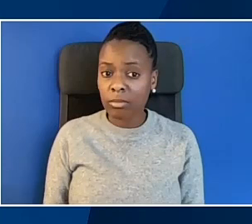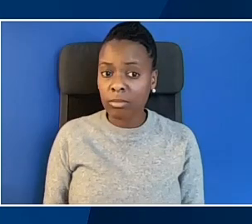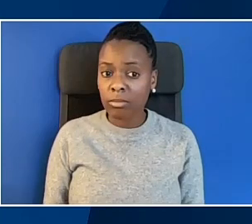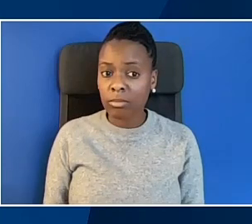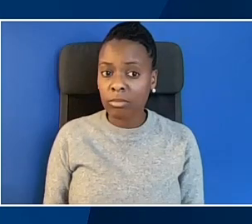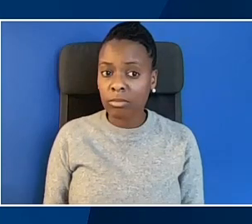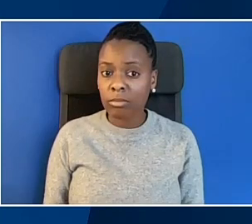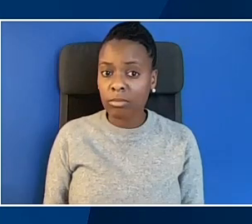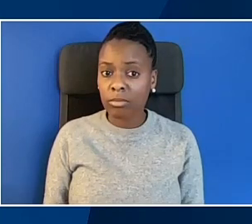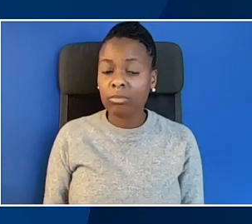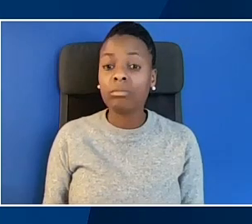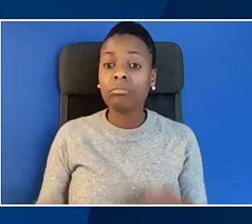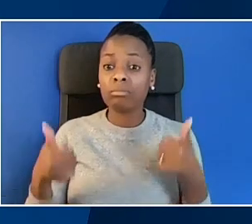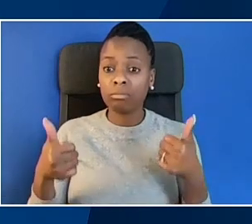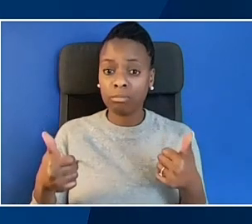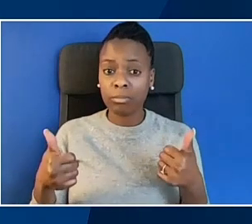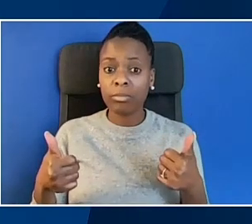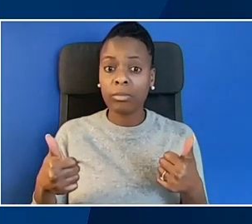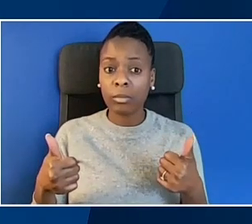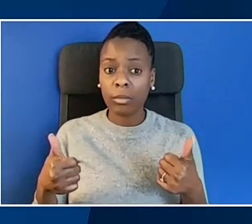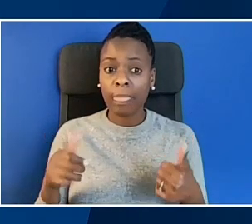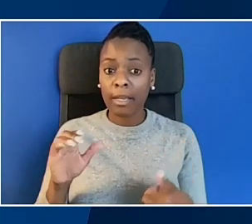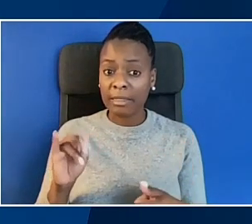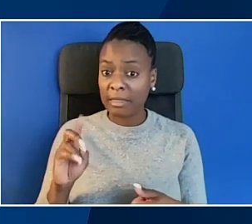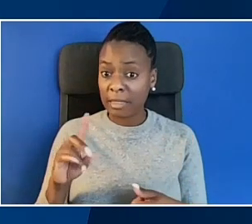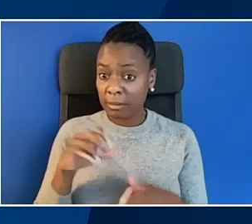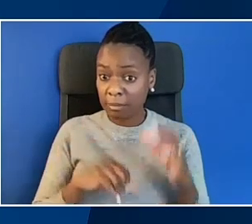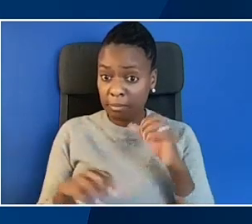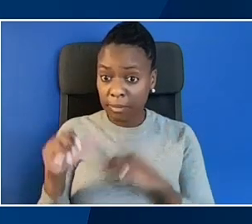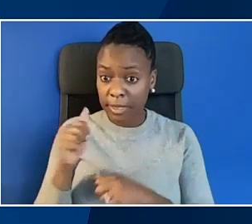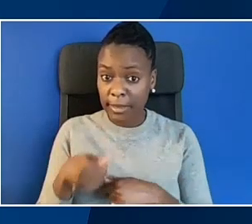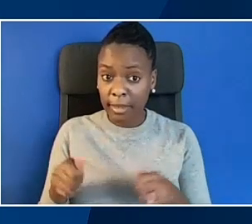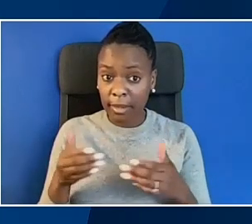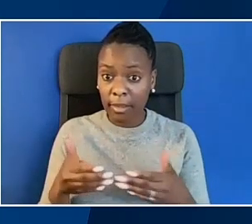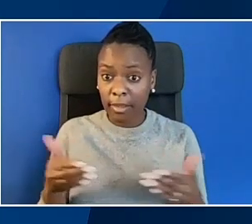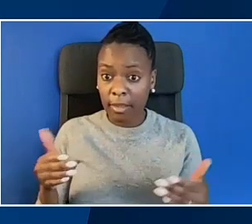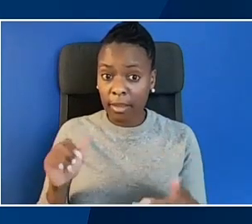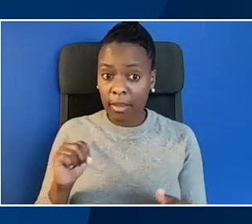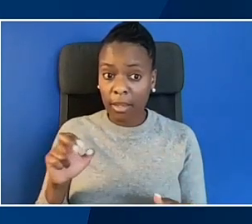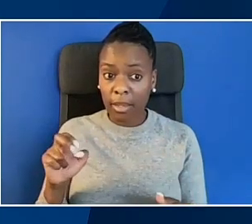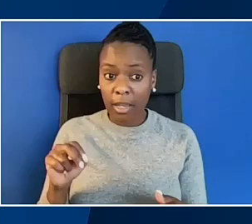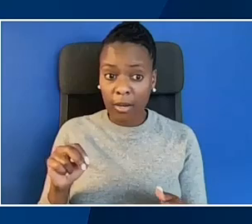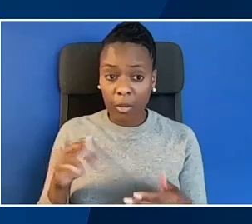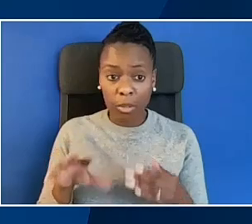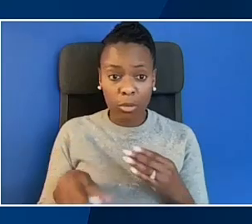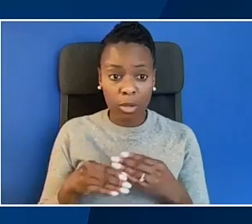Okay. Cindy, am I missing anything? Aaron- or Aaron, did you want to add any other statement?